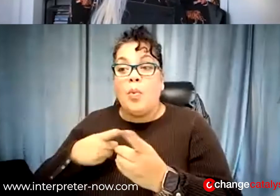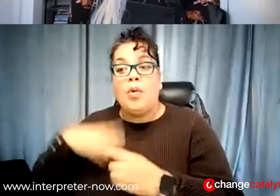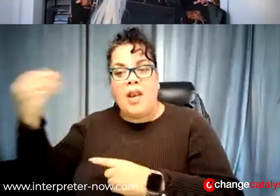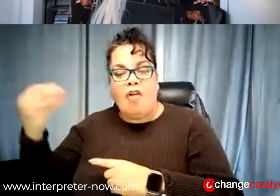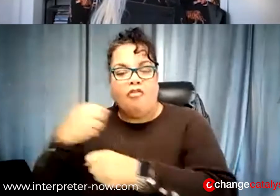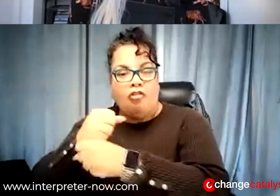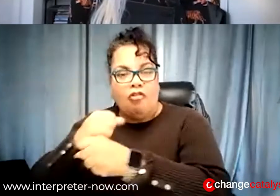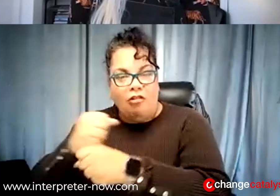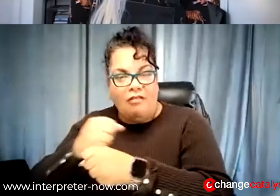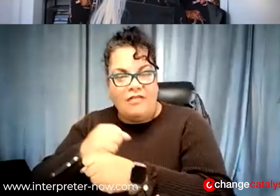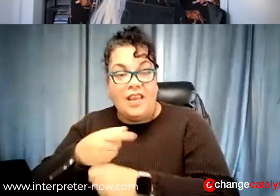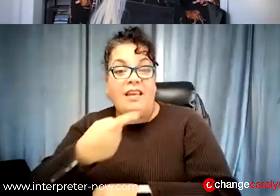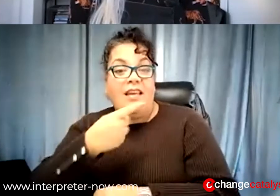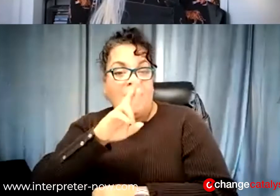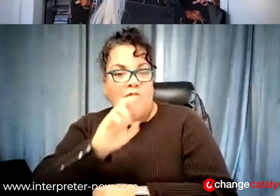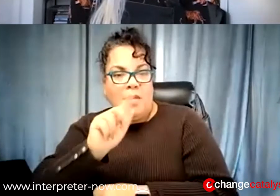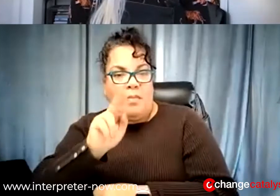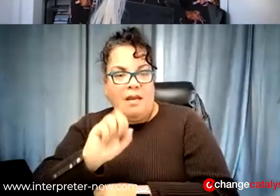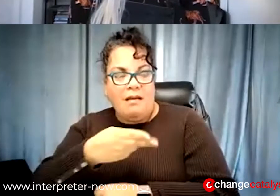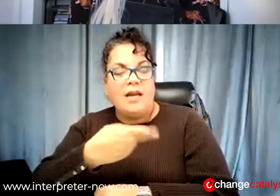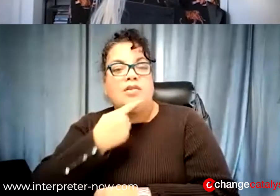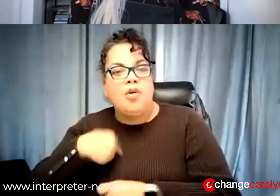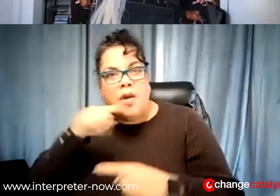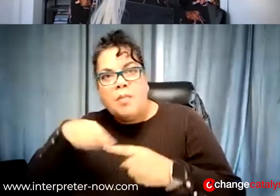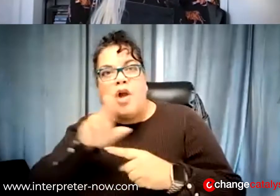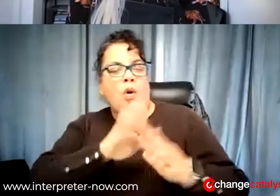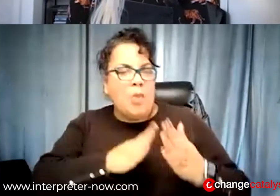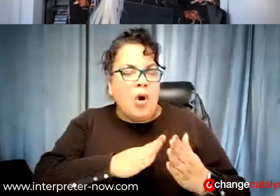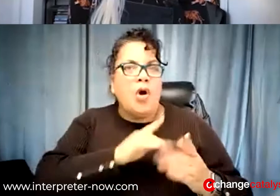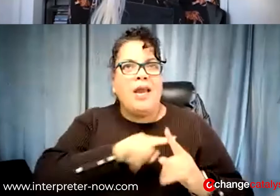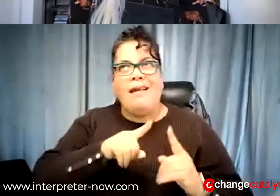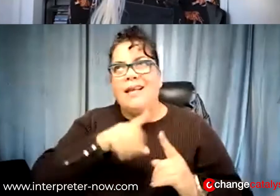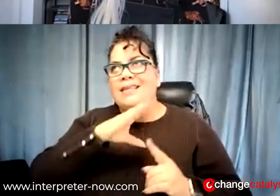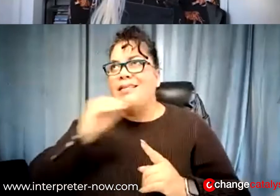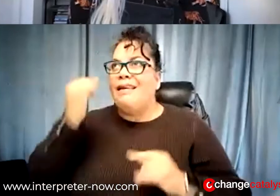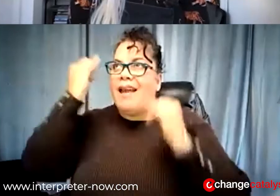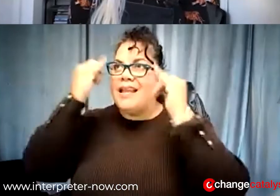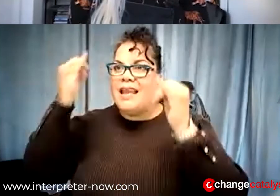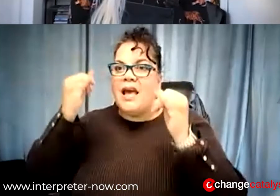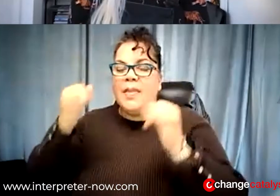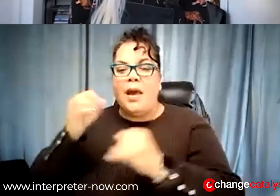me not just more about her book but about this idea that is now OwnTrail as we know